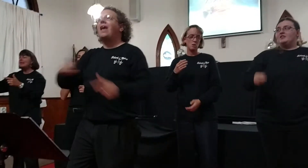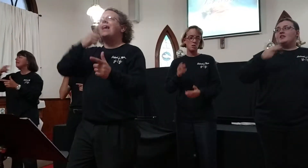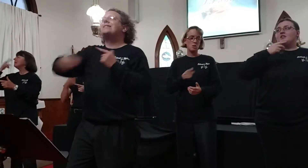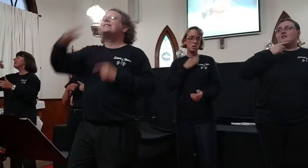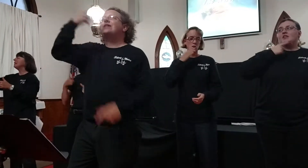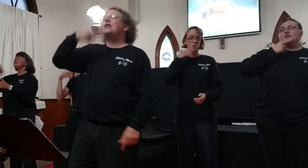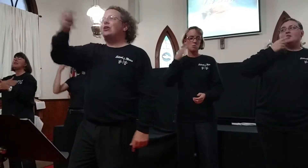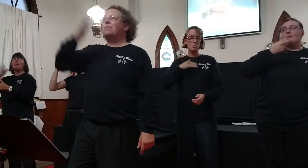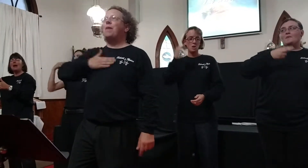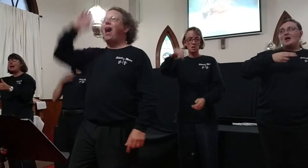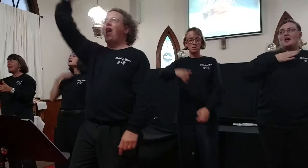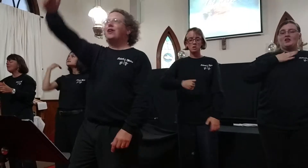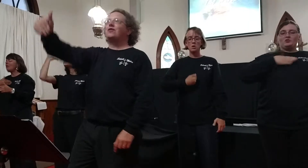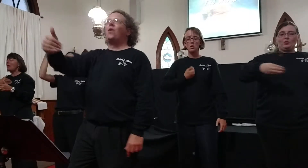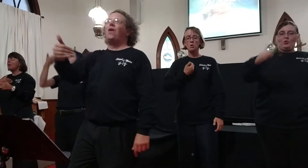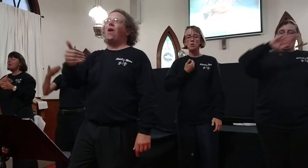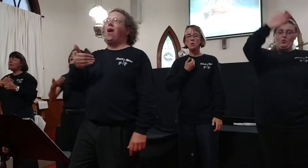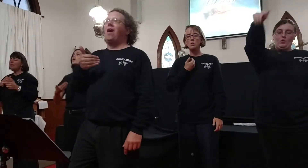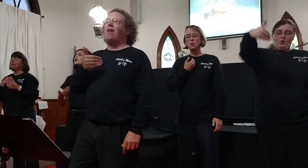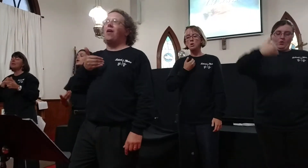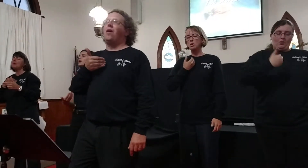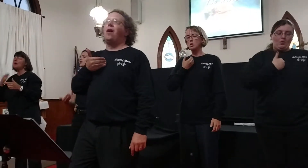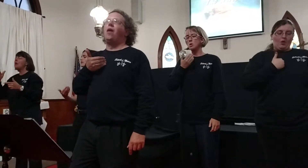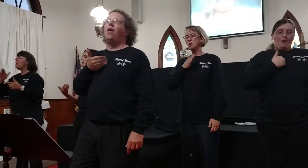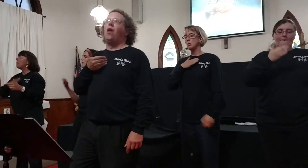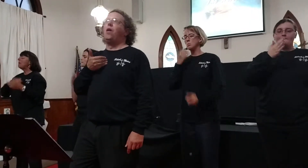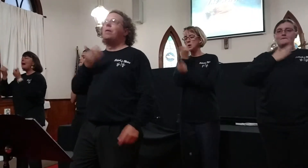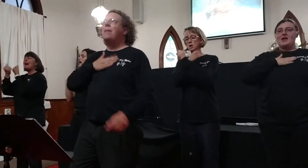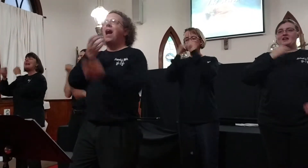Then sings my soul